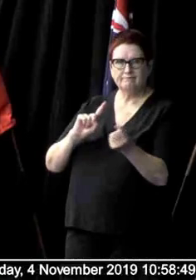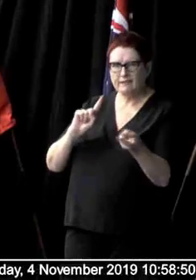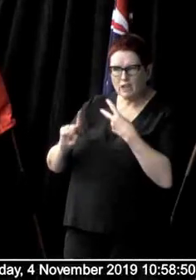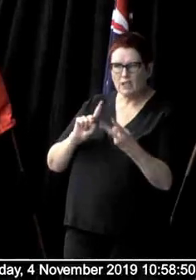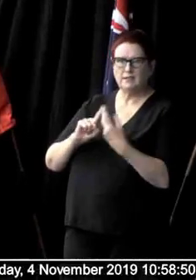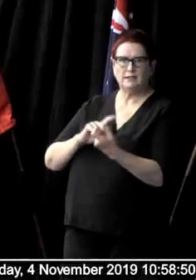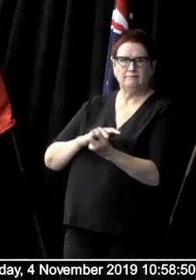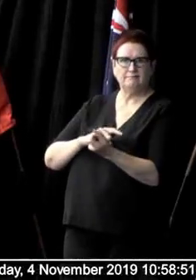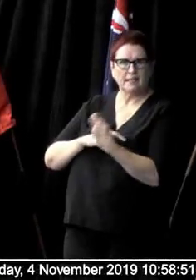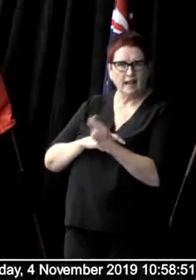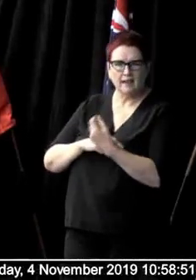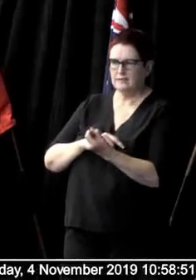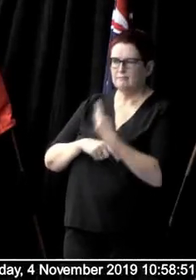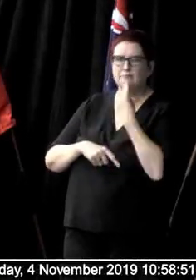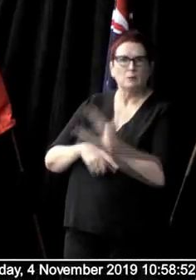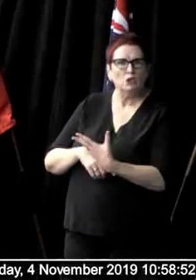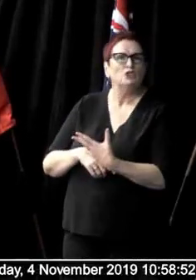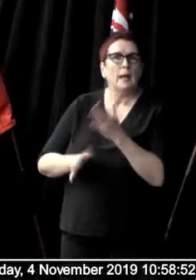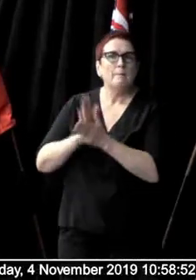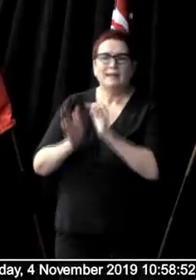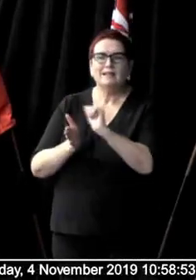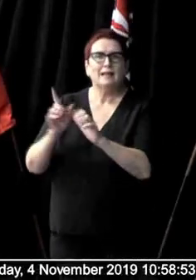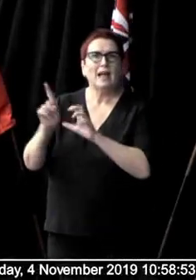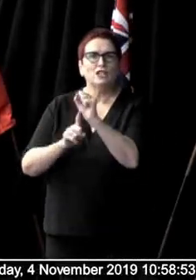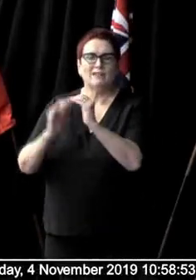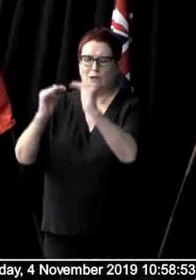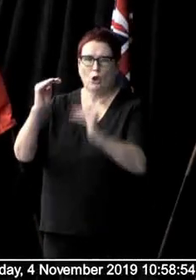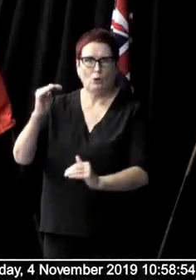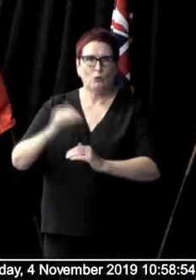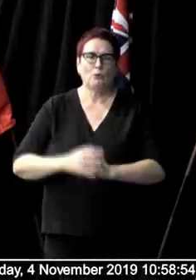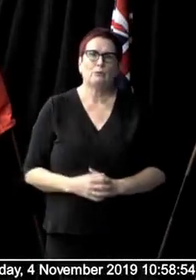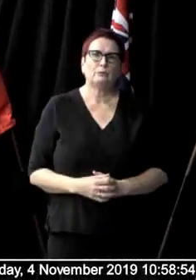This may contribute to poorer academic outcomes and social and emotional